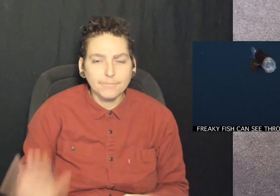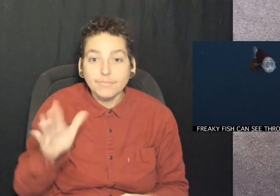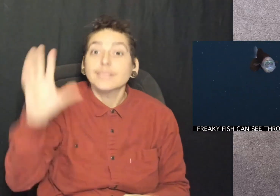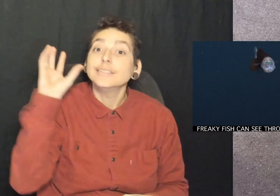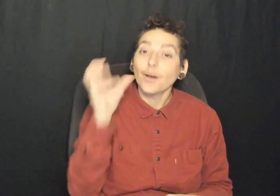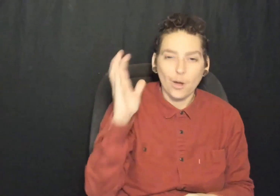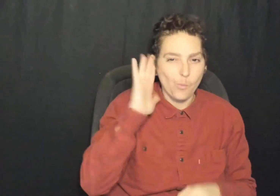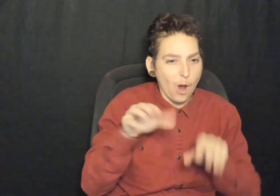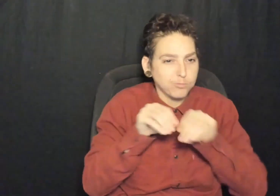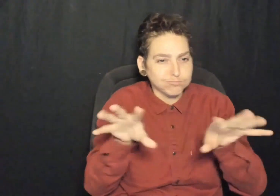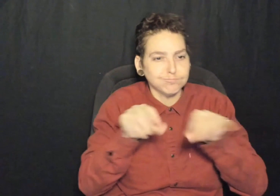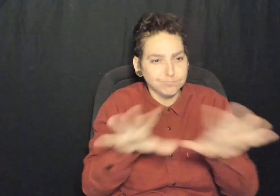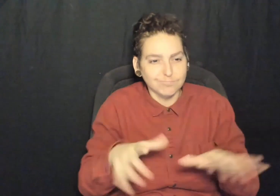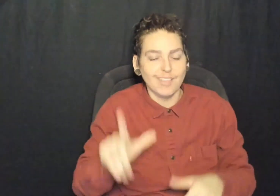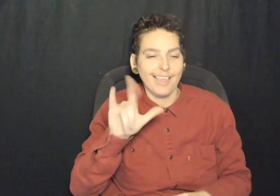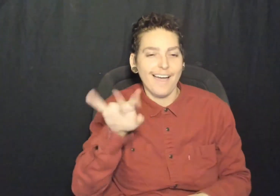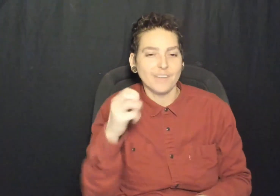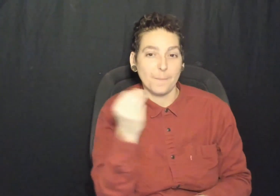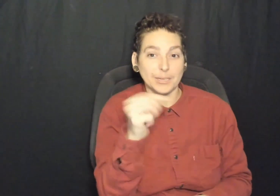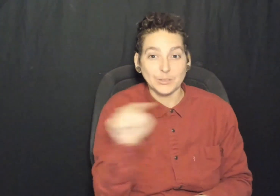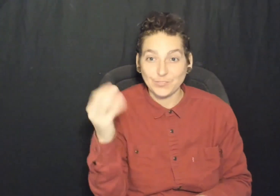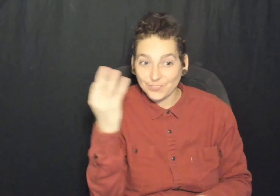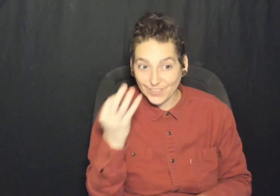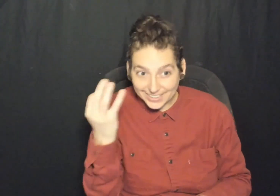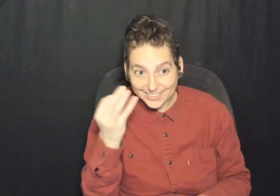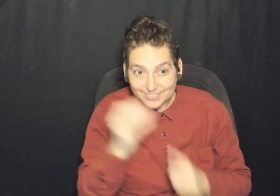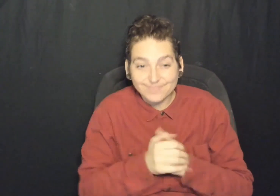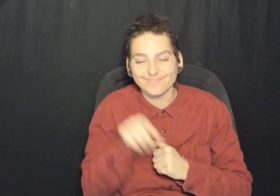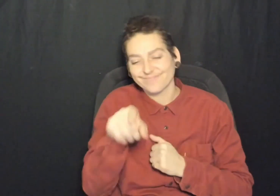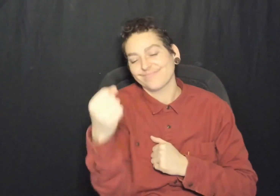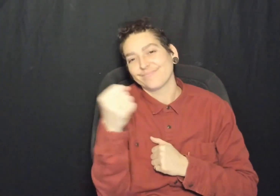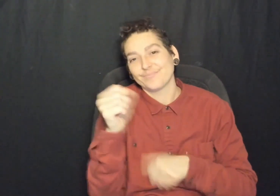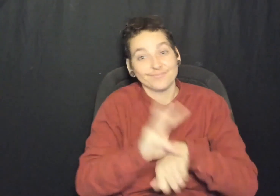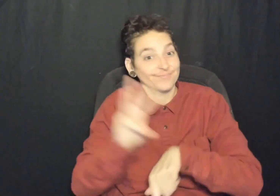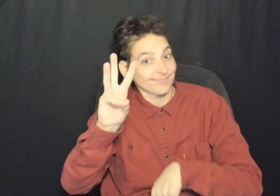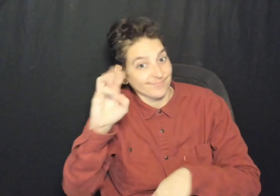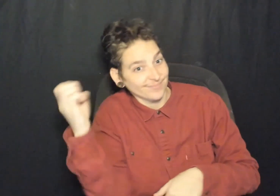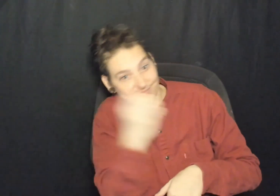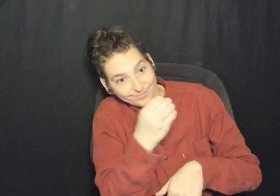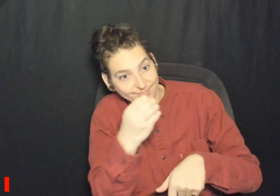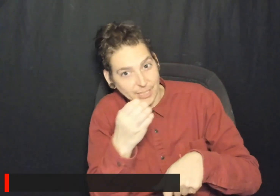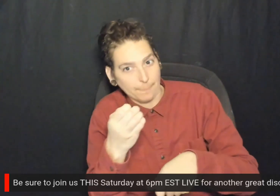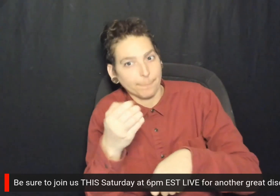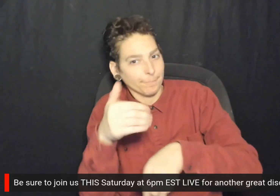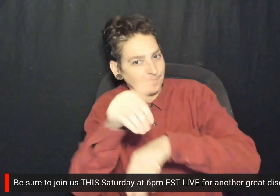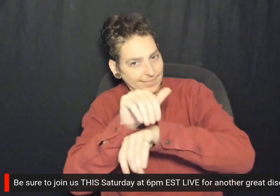be broadcasting live updates Monday through Friday then this Saturday at 6 PM Eastern